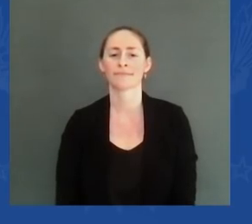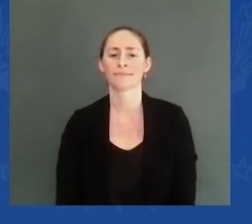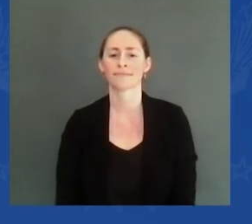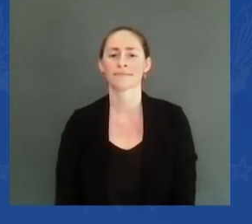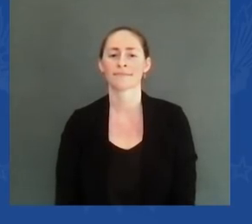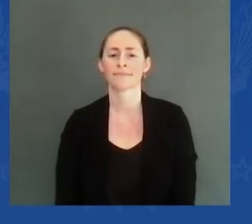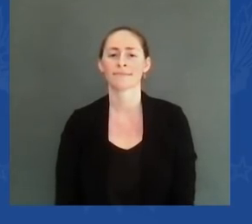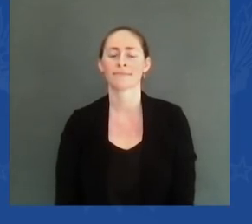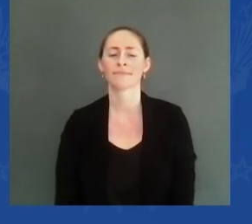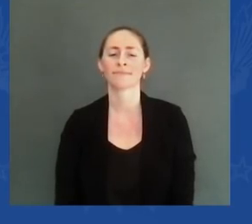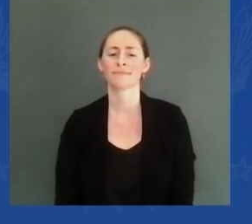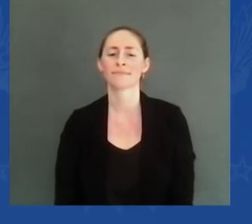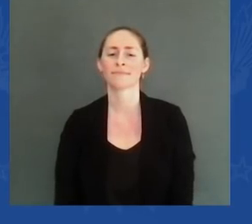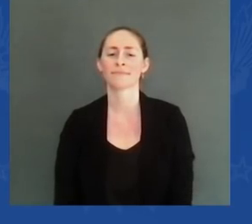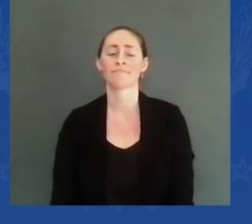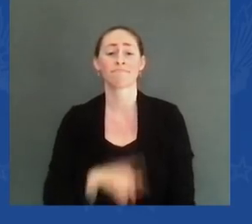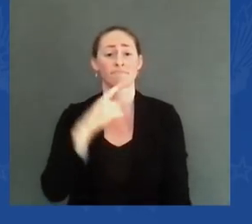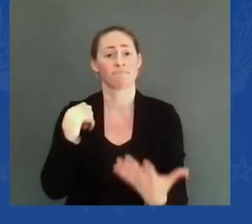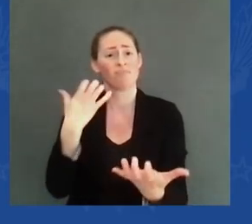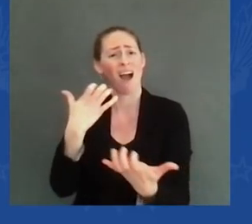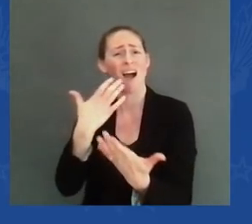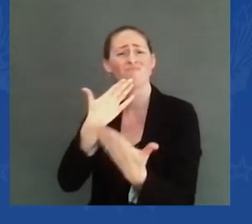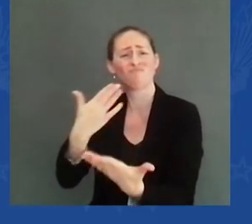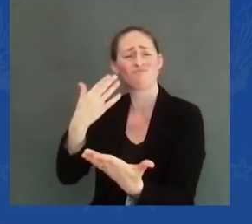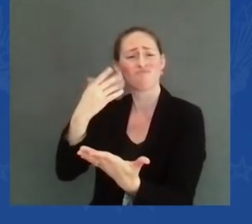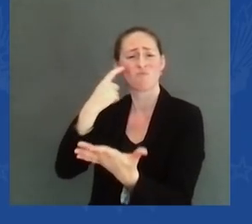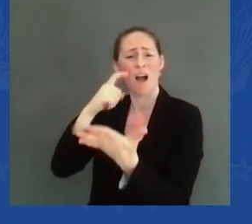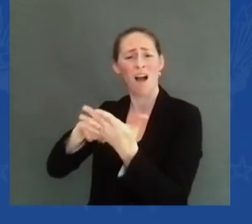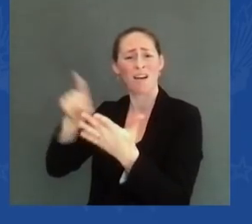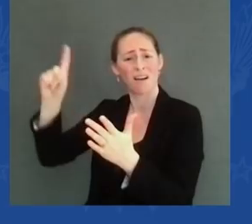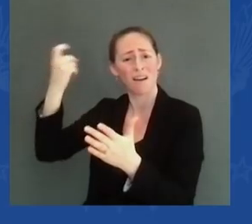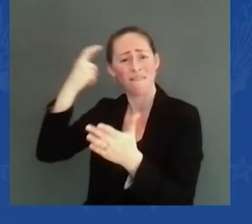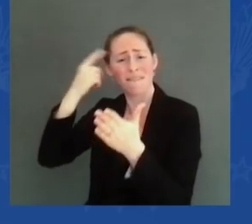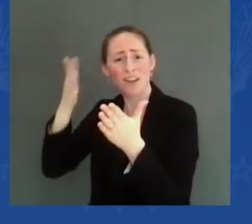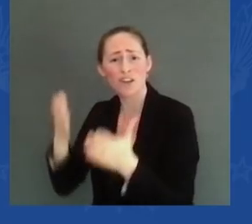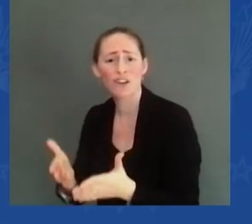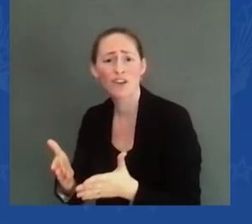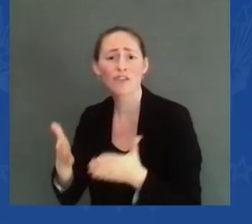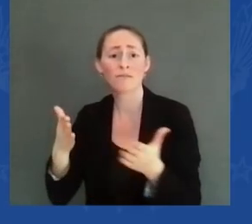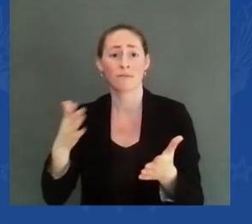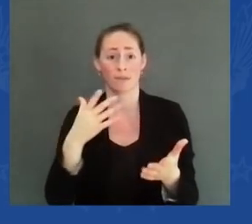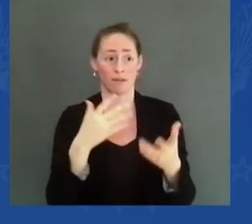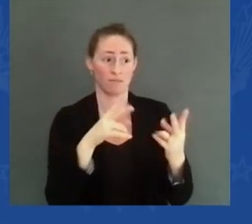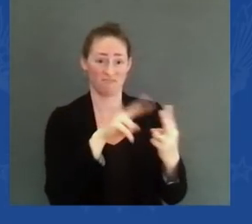and Leader Schumer and Kristen [Kirsten] -- I shouldn't -- I should say, Senator Gillibrand,